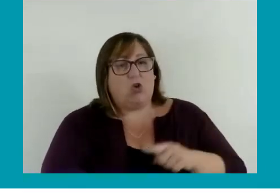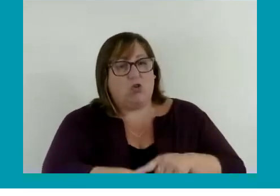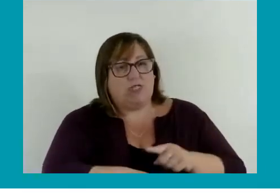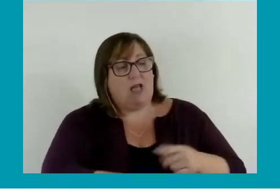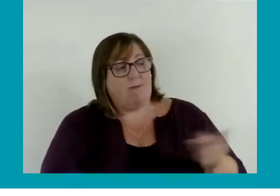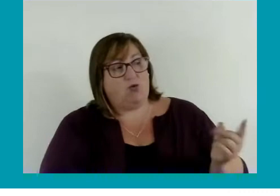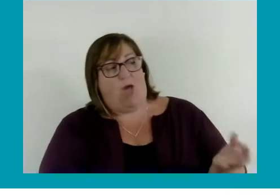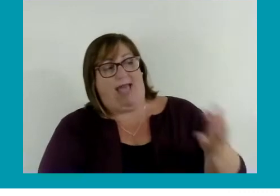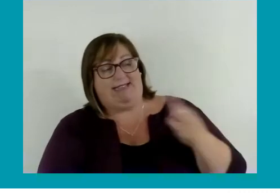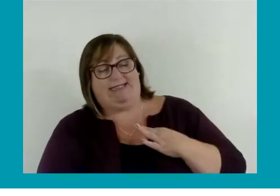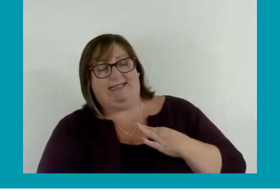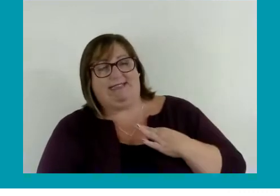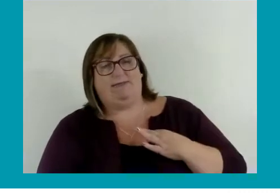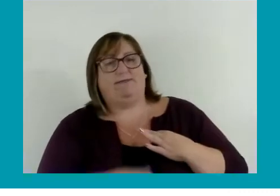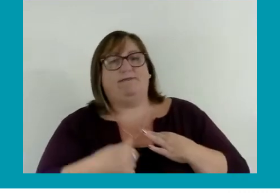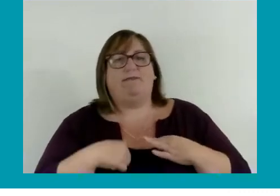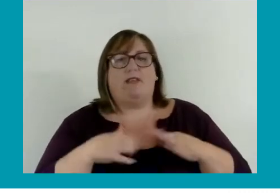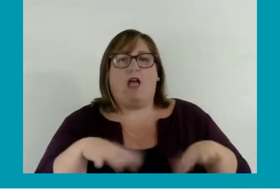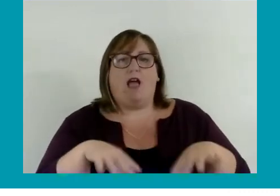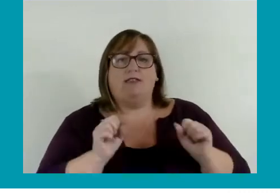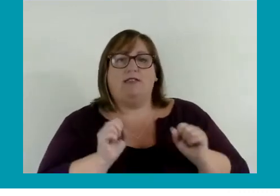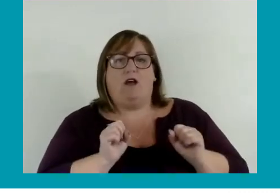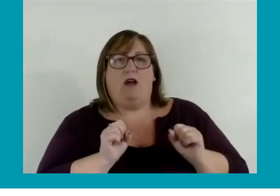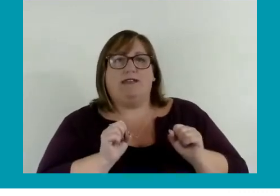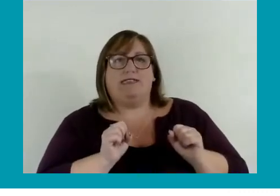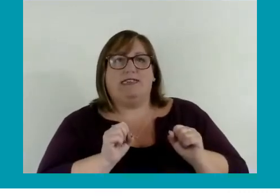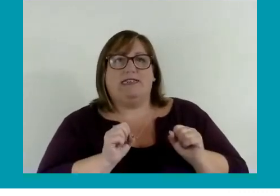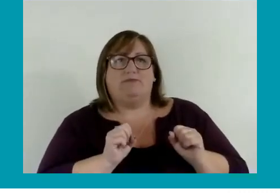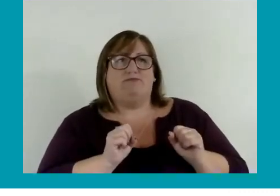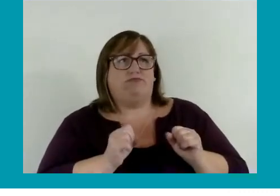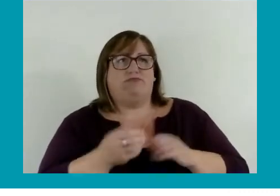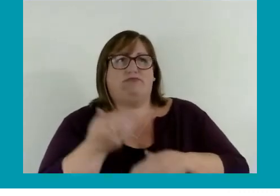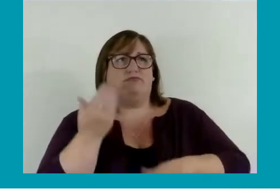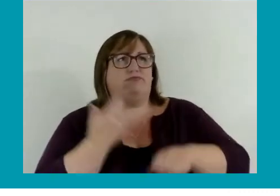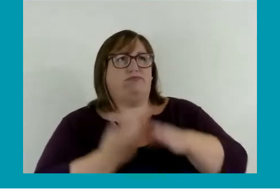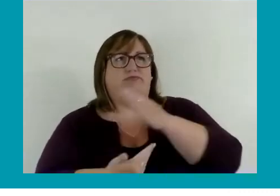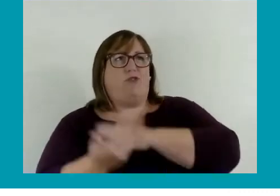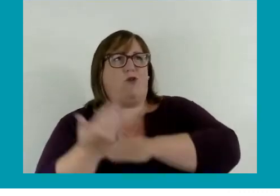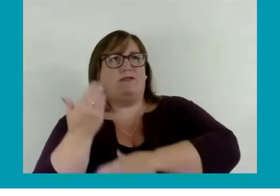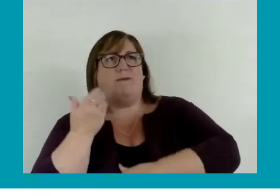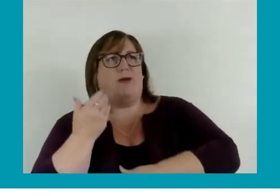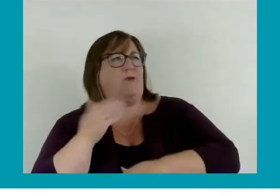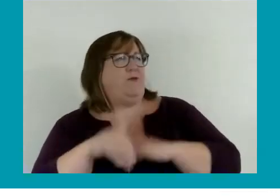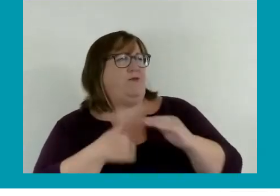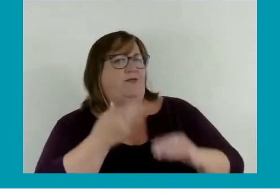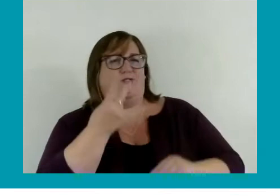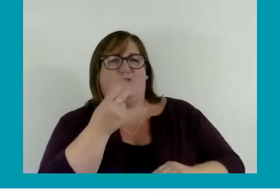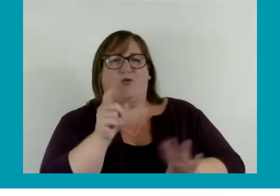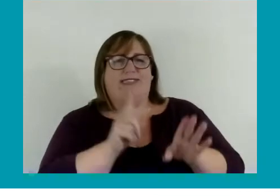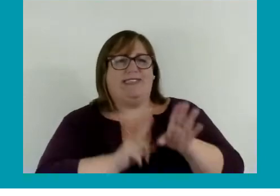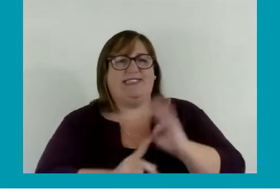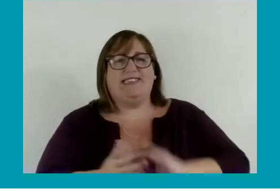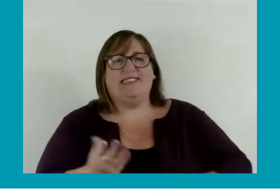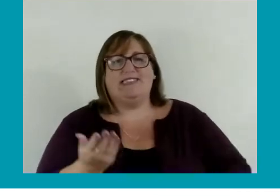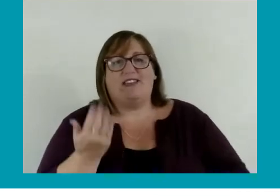i started the business a really long time ago 20 odd years ago and um i was i started a shop and